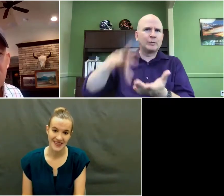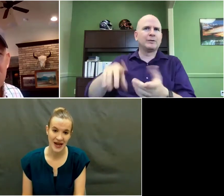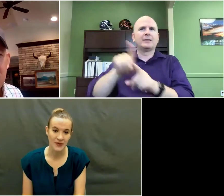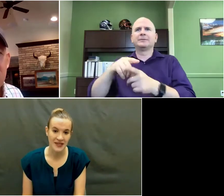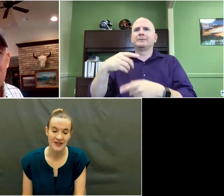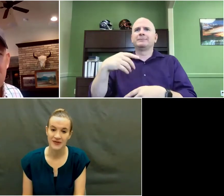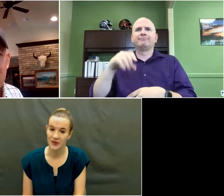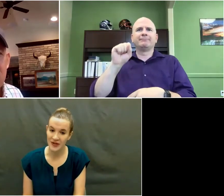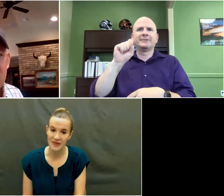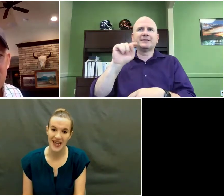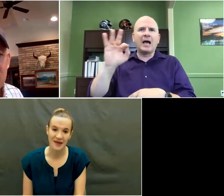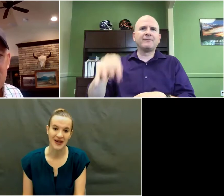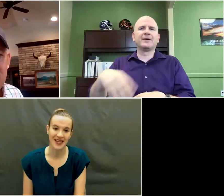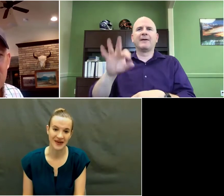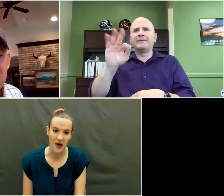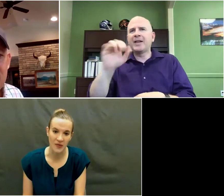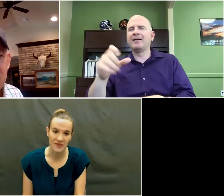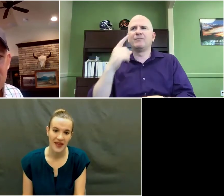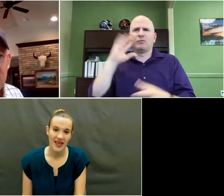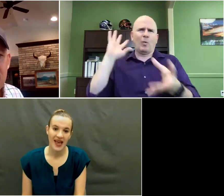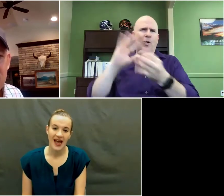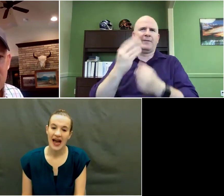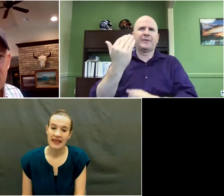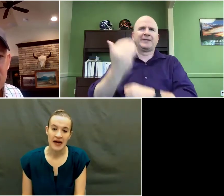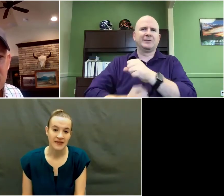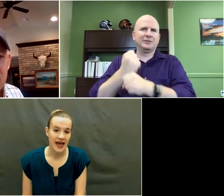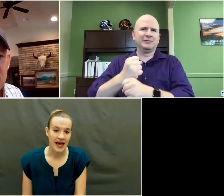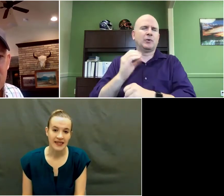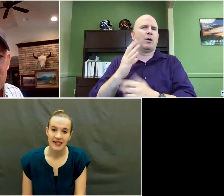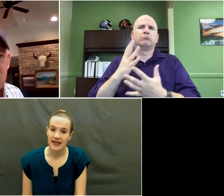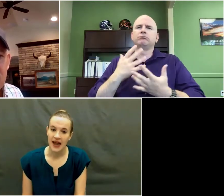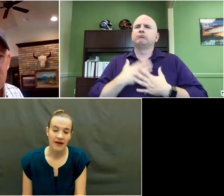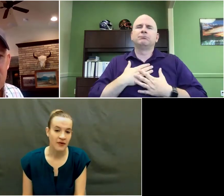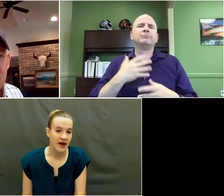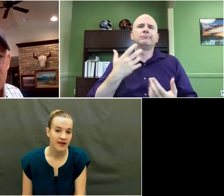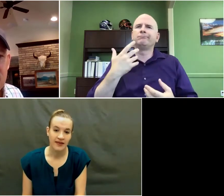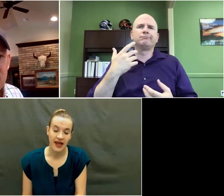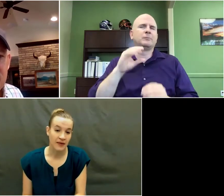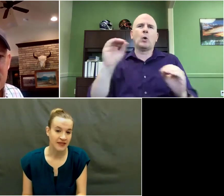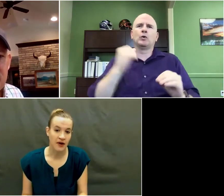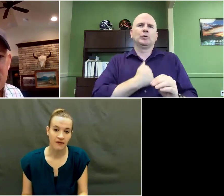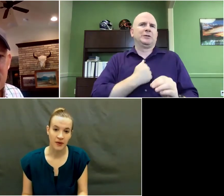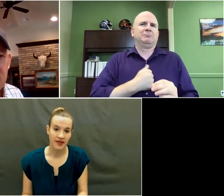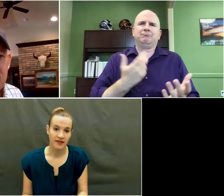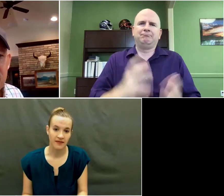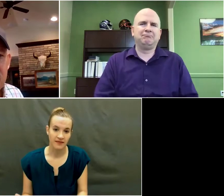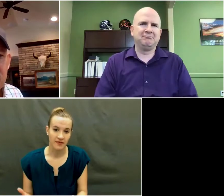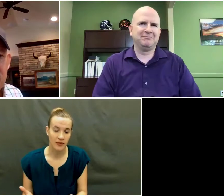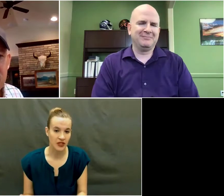That really truly became my second home. I loved that everyone that I was involved with, was just